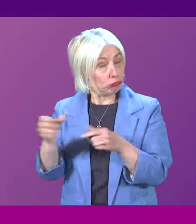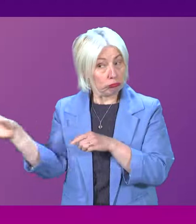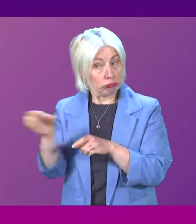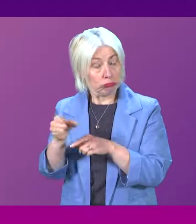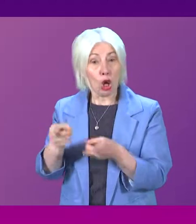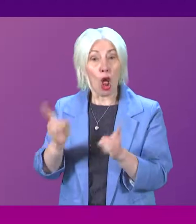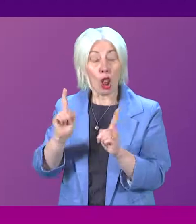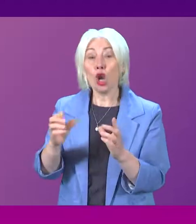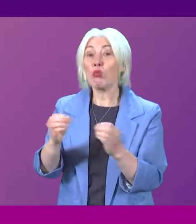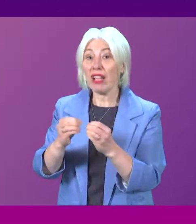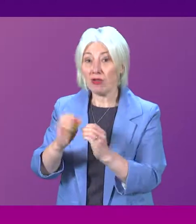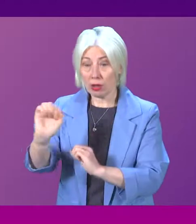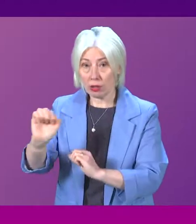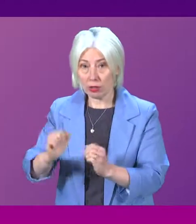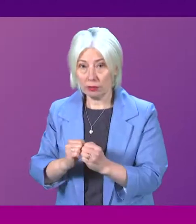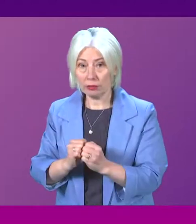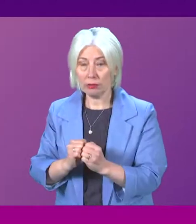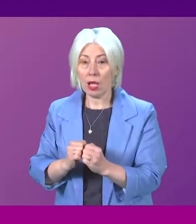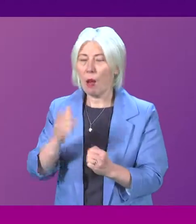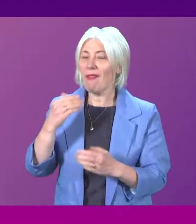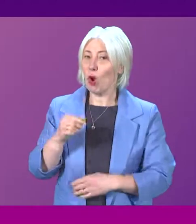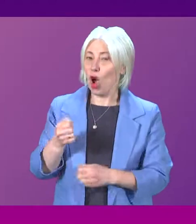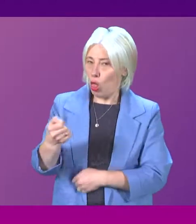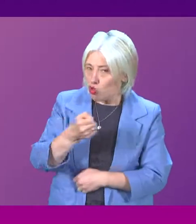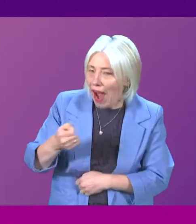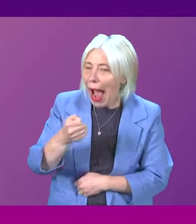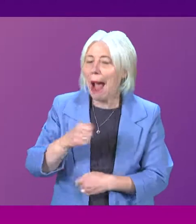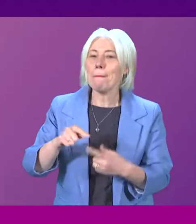In the past, the tram and hospitals inquiries have been beset with delays.